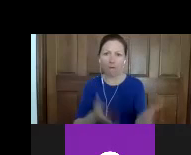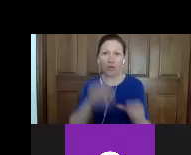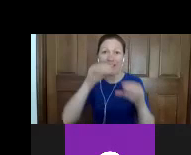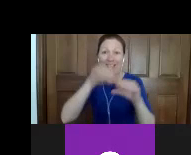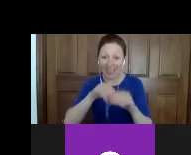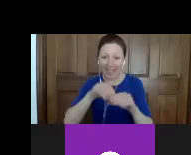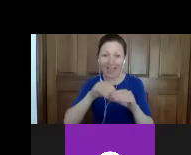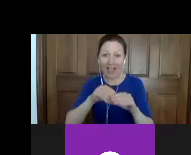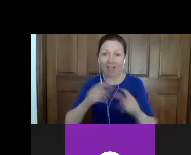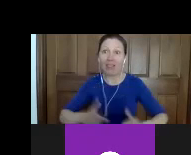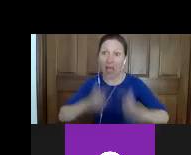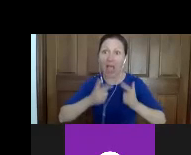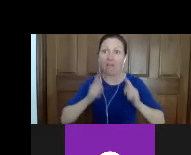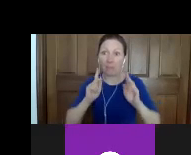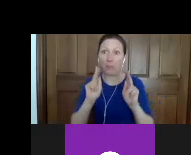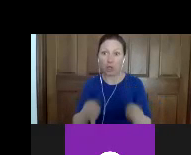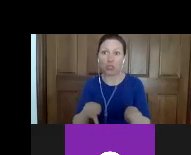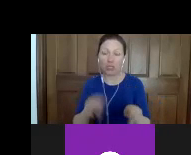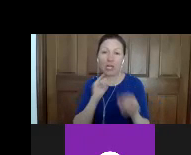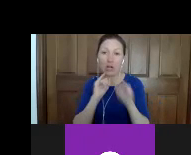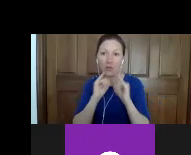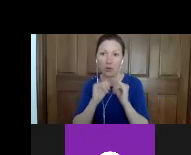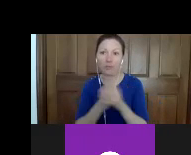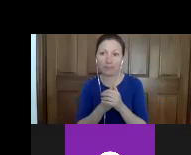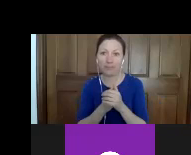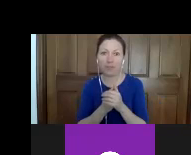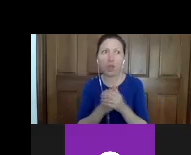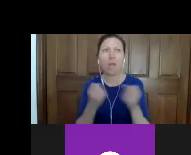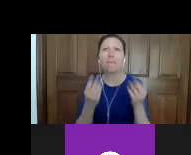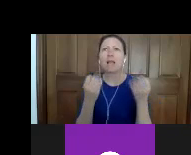are a lot of reasons why people don't get interviews, even when they have a good interview,